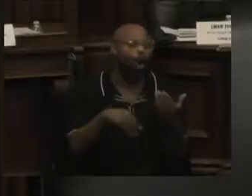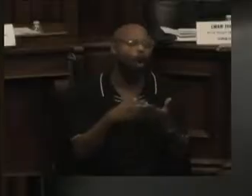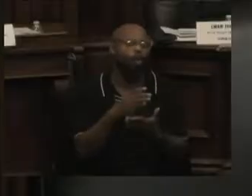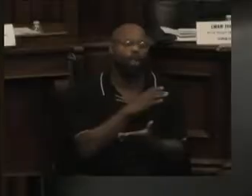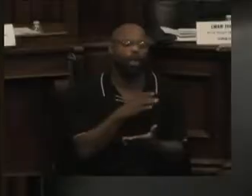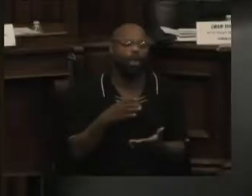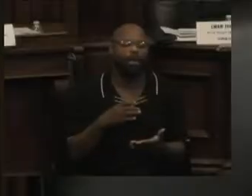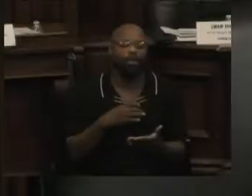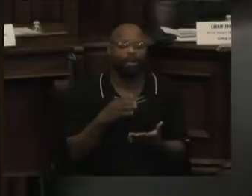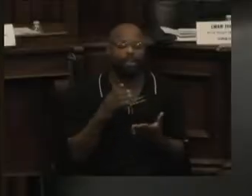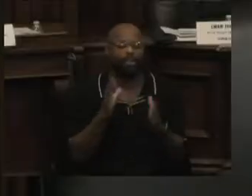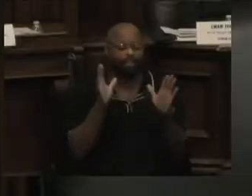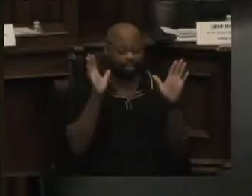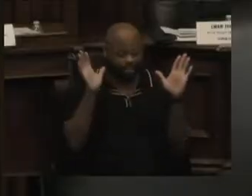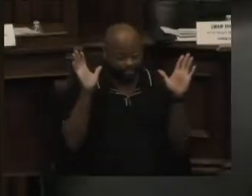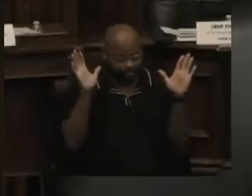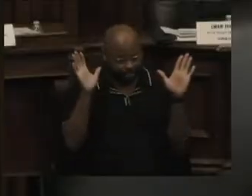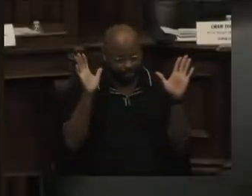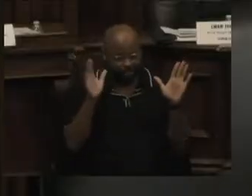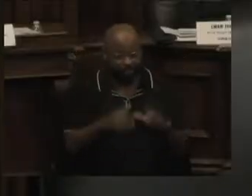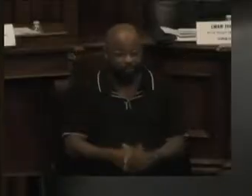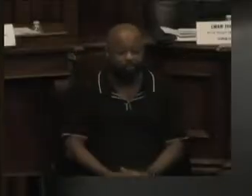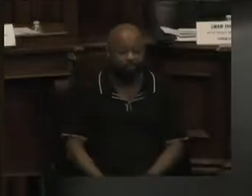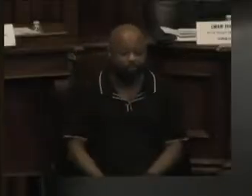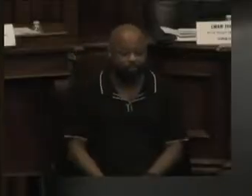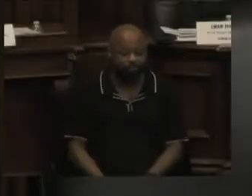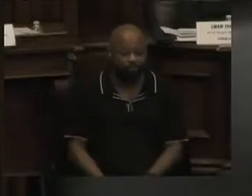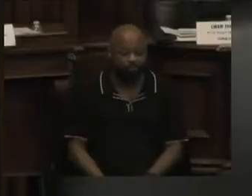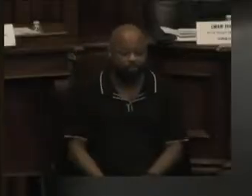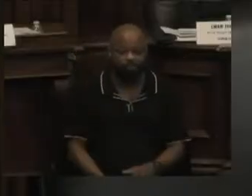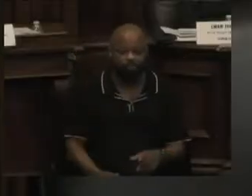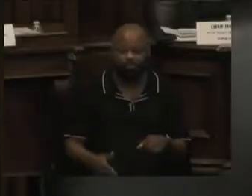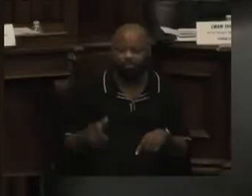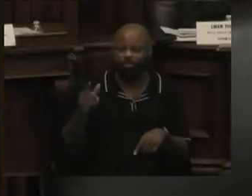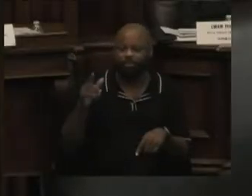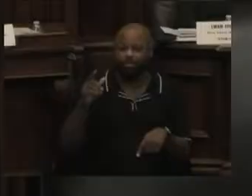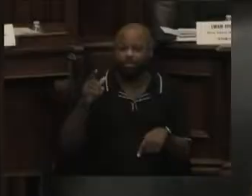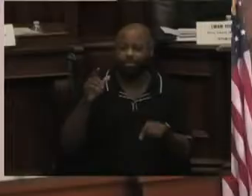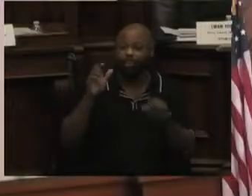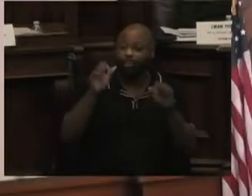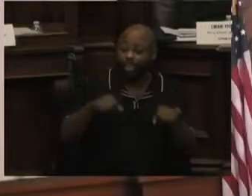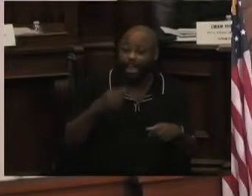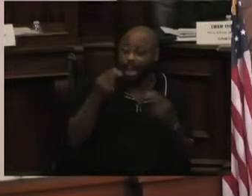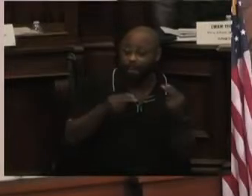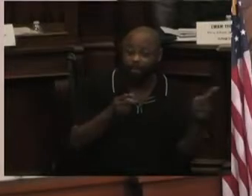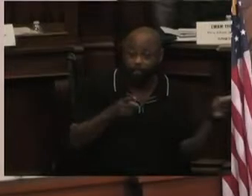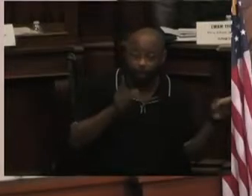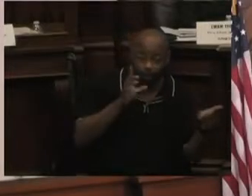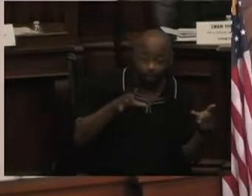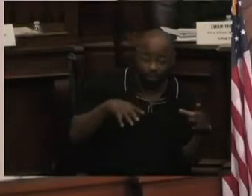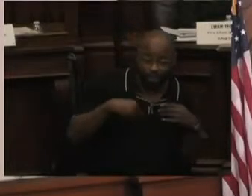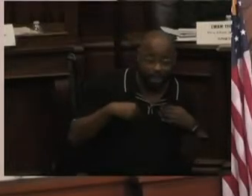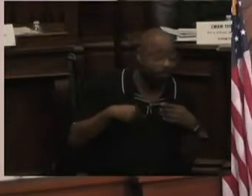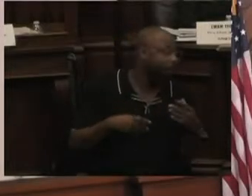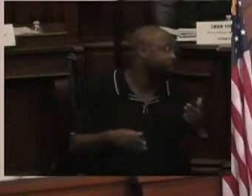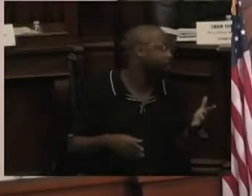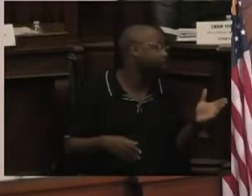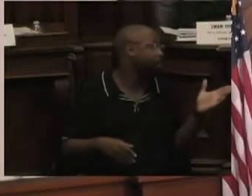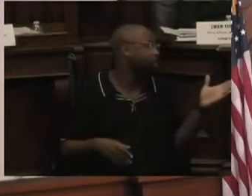in the committees. We don't need the same people continually being on all the committees. That's that's all I